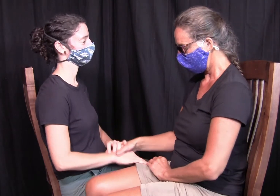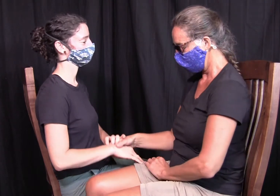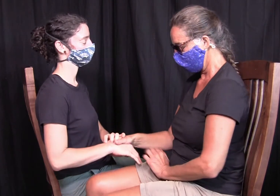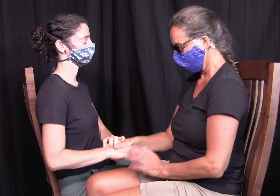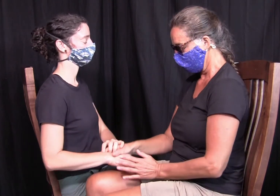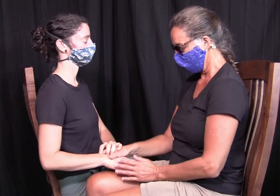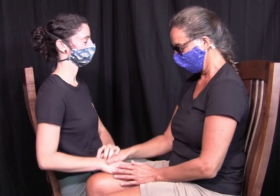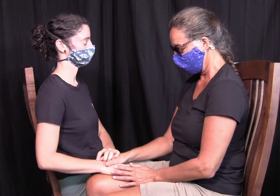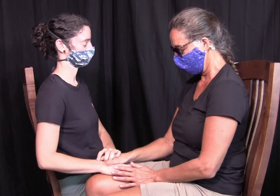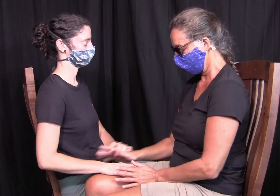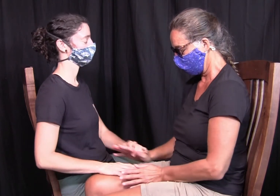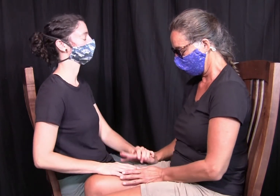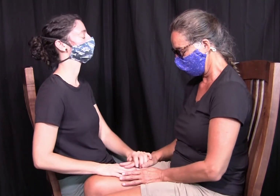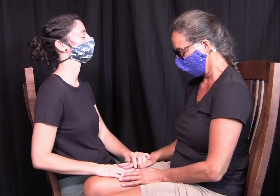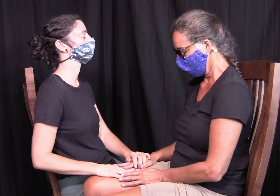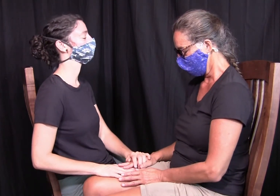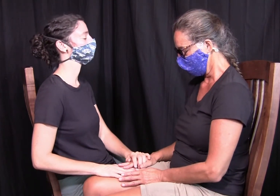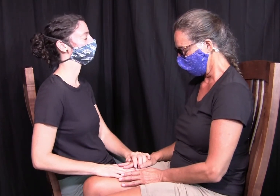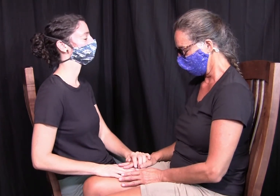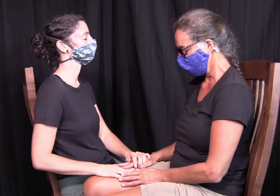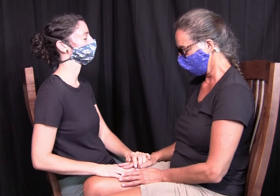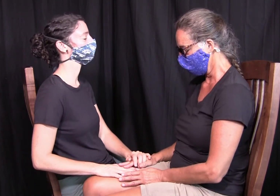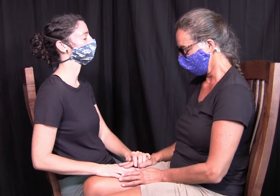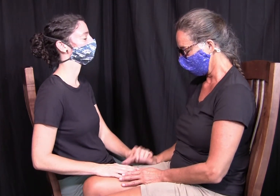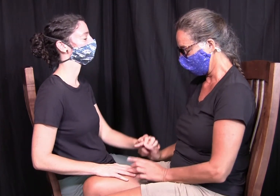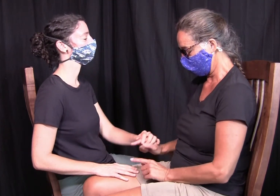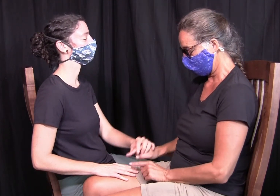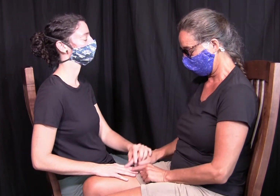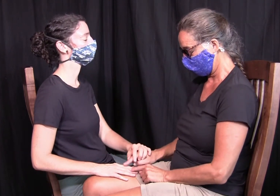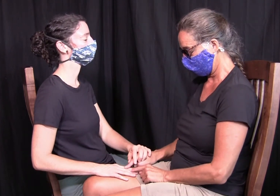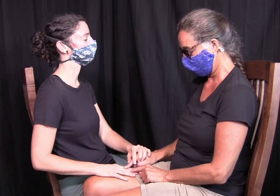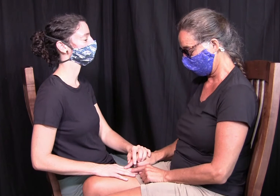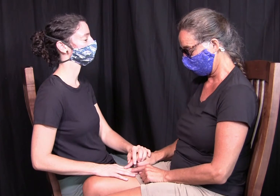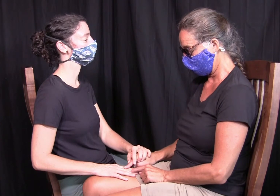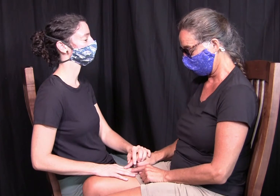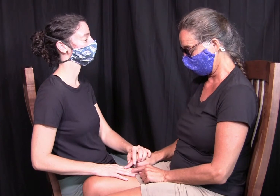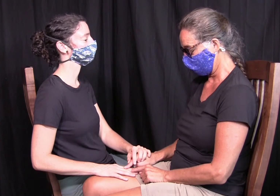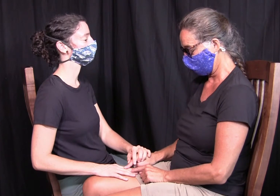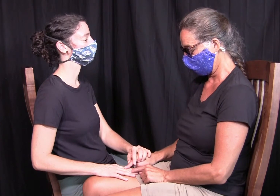Notice how I slowly move the child's hand to my leg. This is their backchanneling hand.